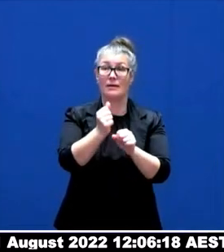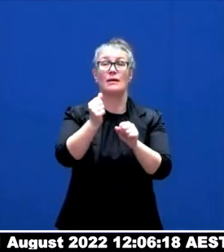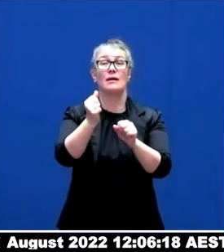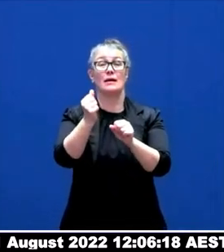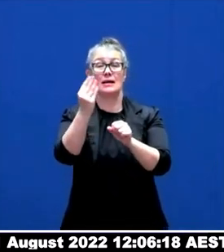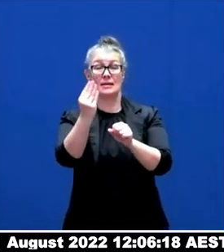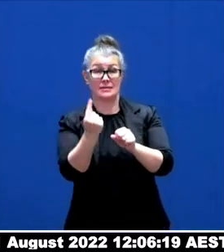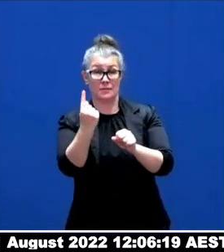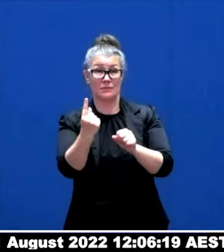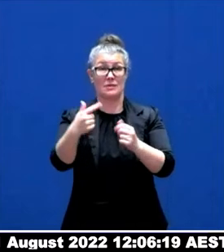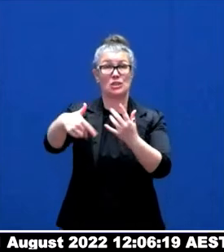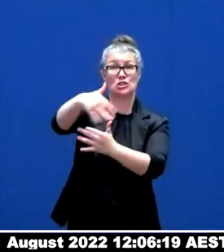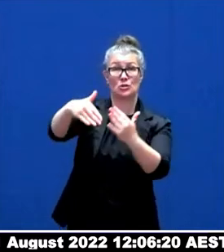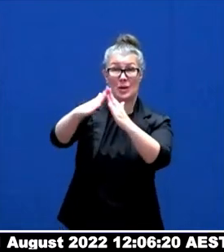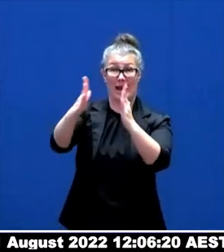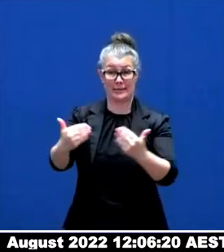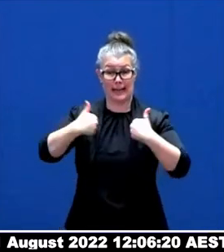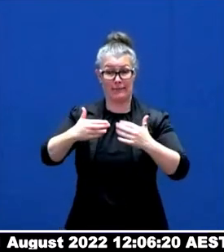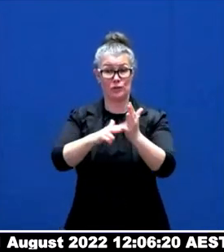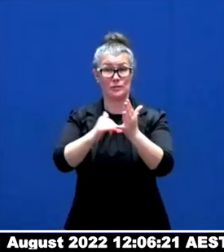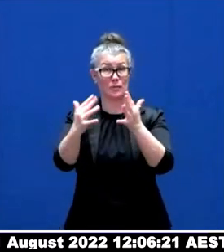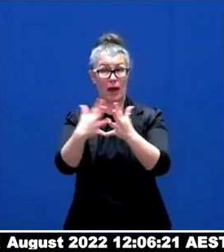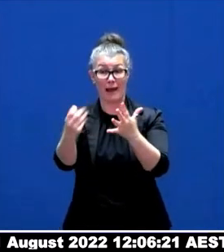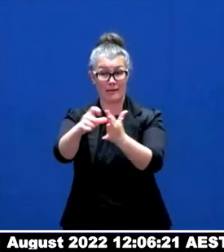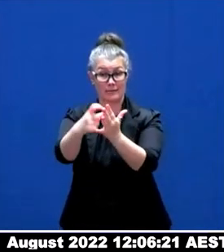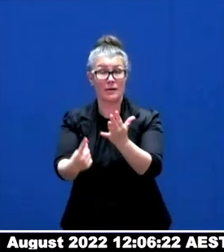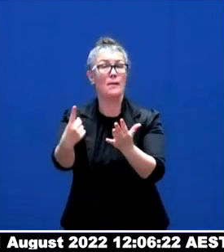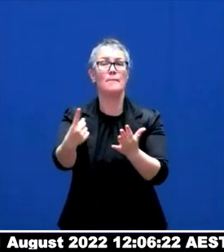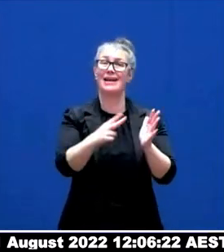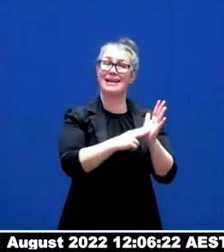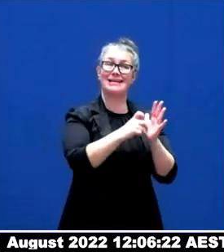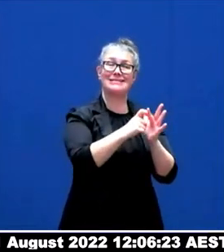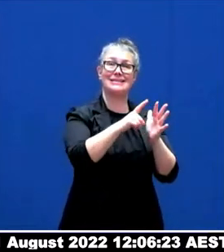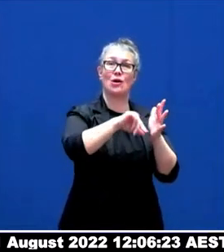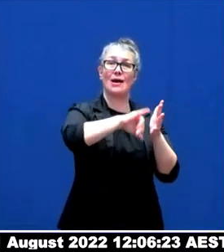South Wales, and they have a disability but they're not an NDIS provider - NDIS